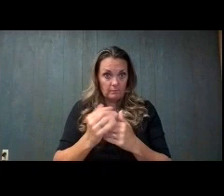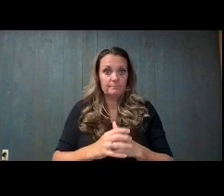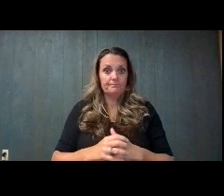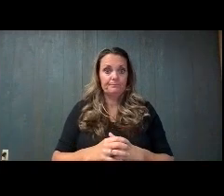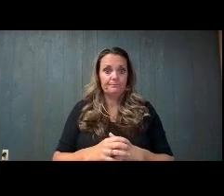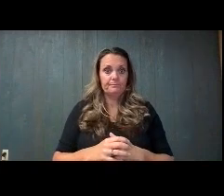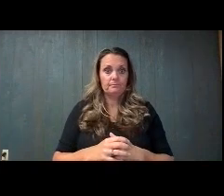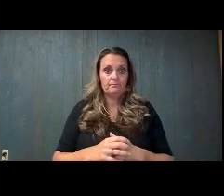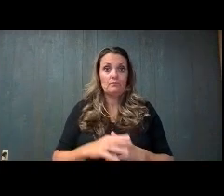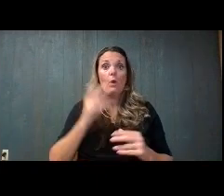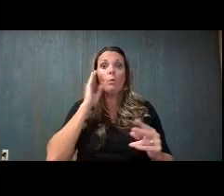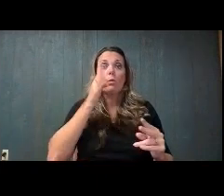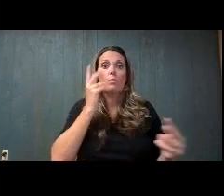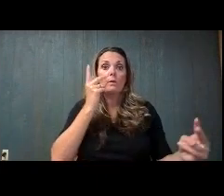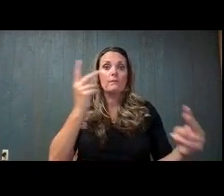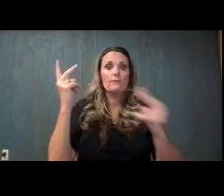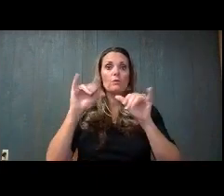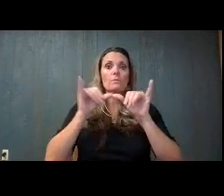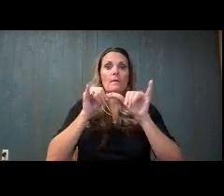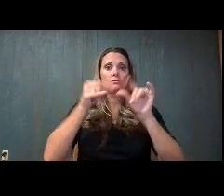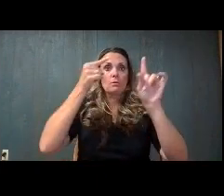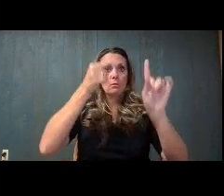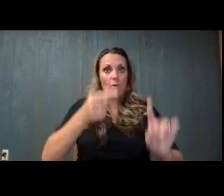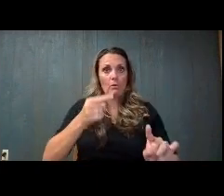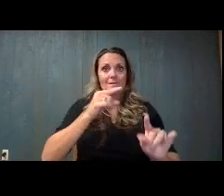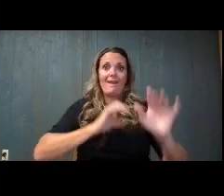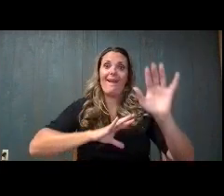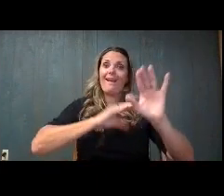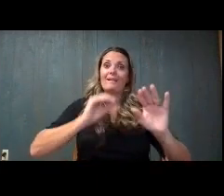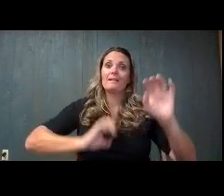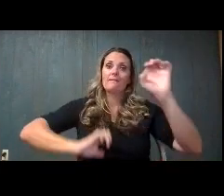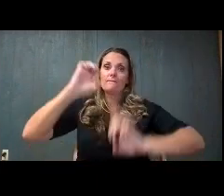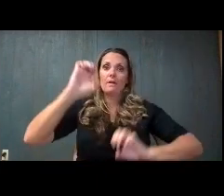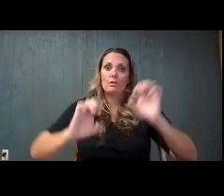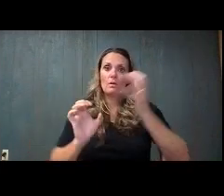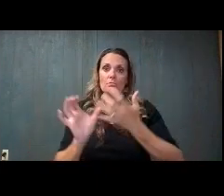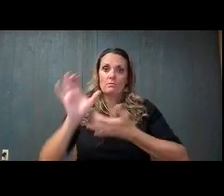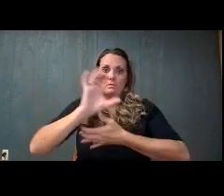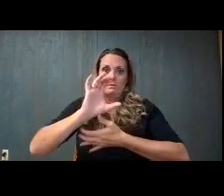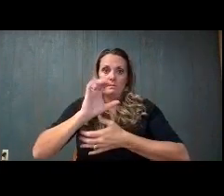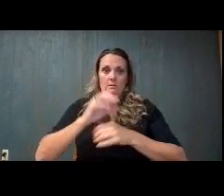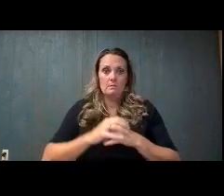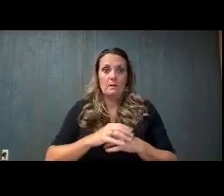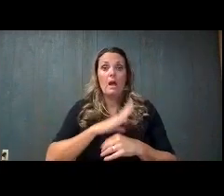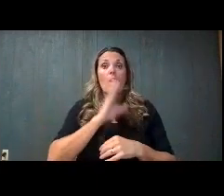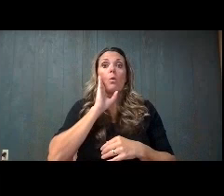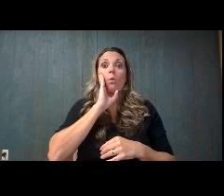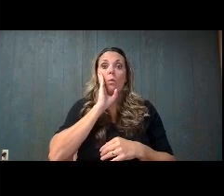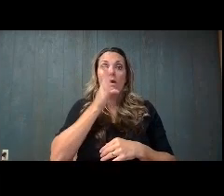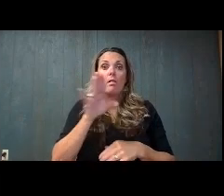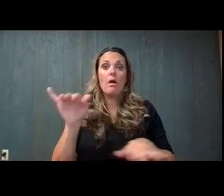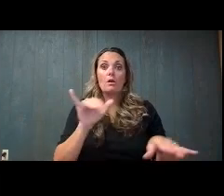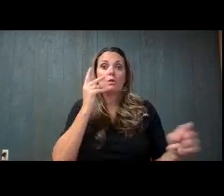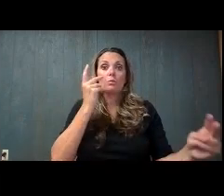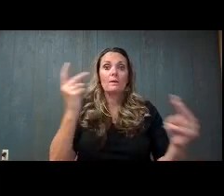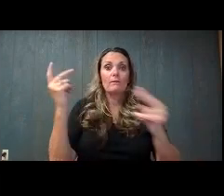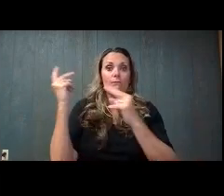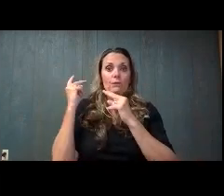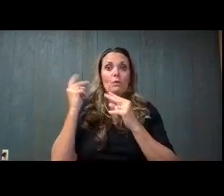Review the measurable objectives and evaluation criteria, and we'll also review next steps and reminders